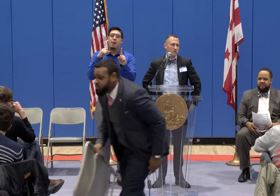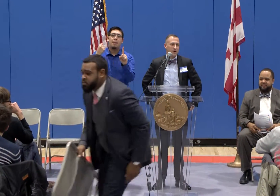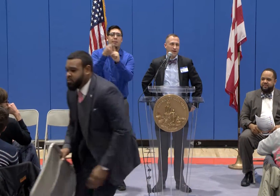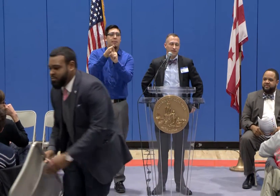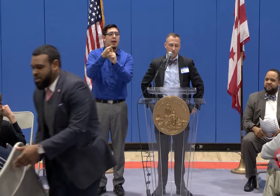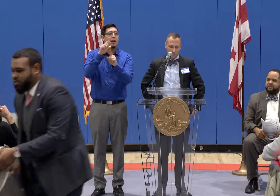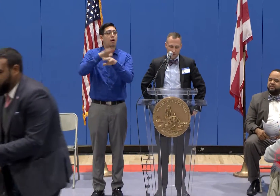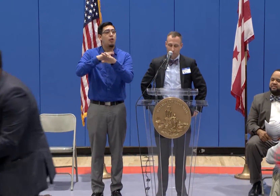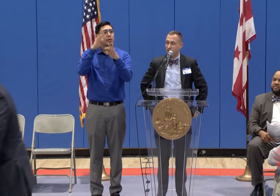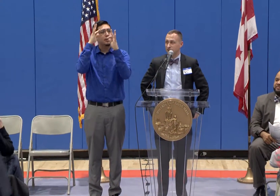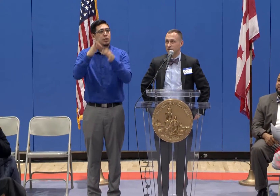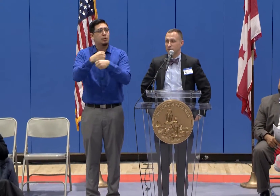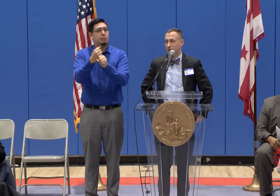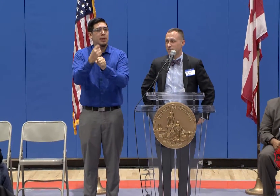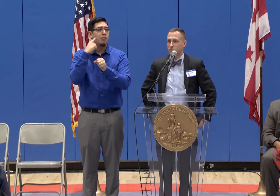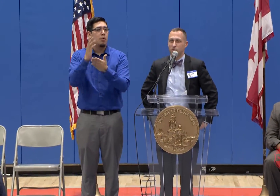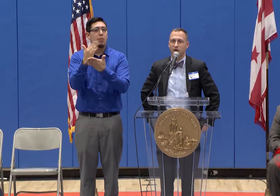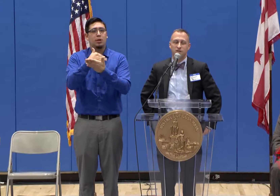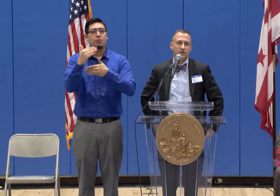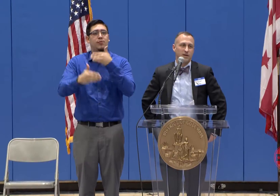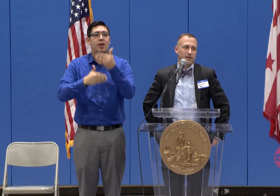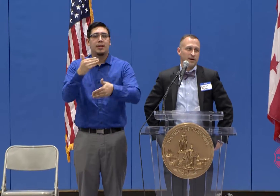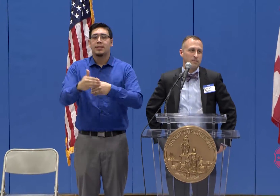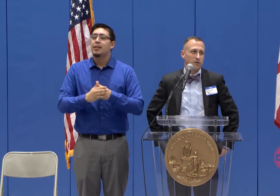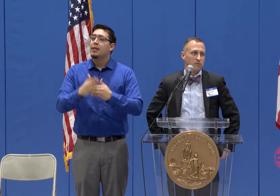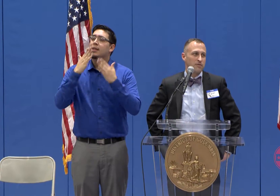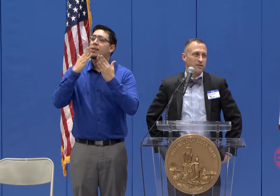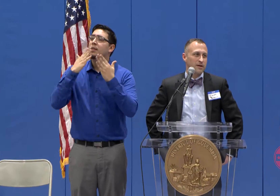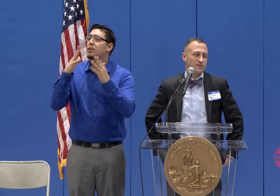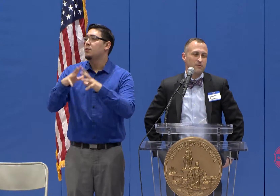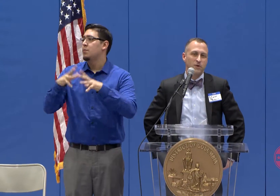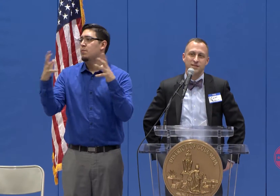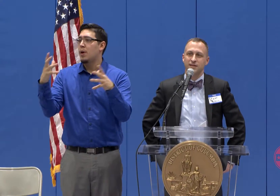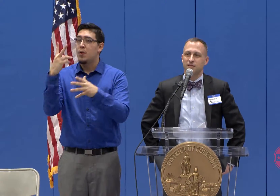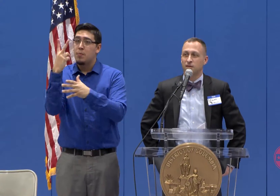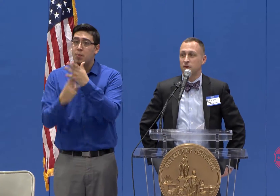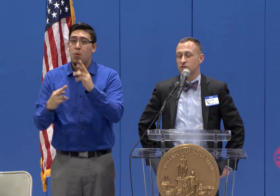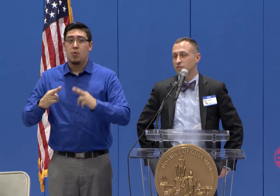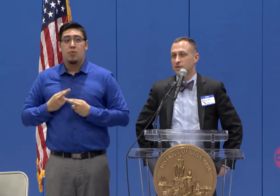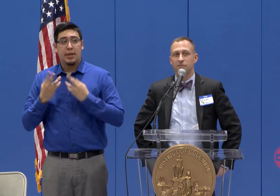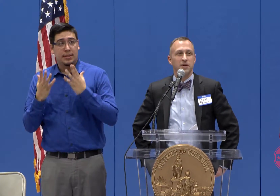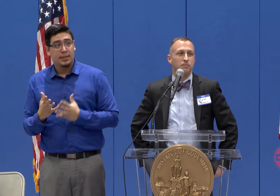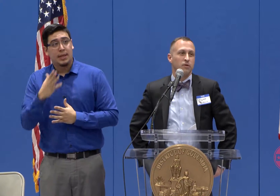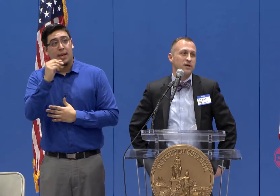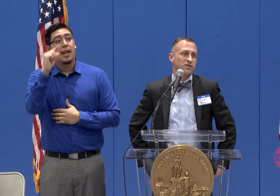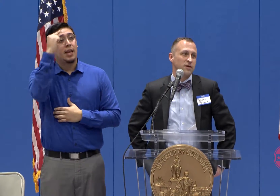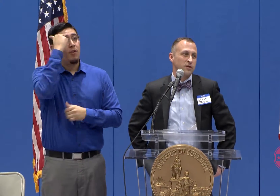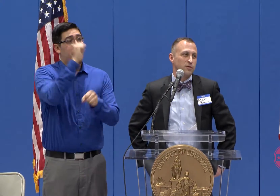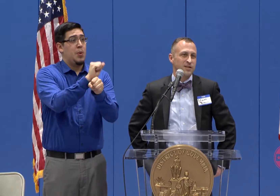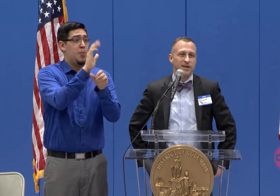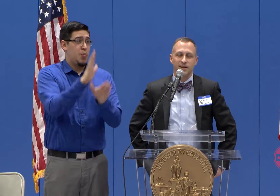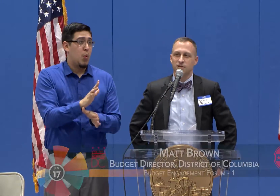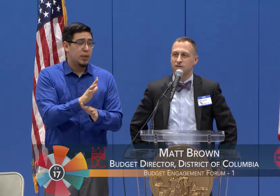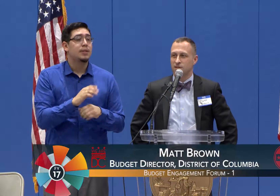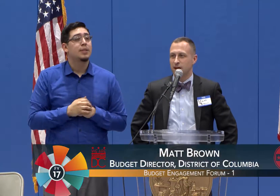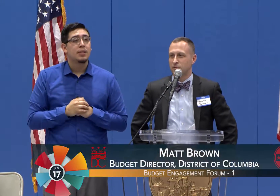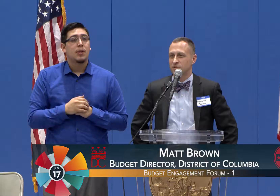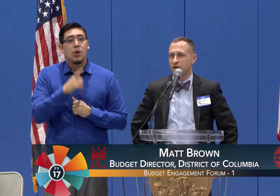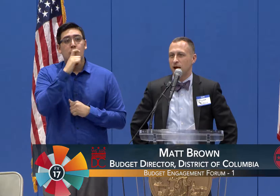THAT ARE MADE THROUGH THE BUDGET PROCESS. SO THANK YOU SO MUCH BOTH RESIDENTS AND THEN ALSO GOVERNMENT EMPLOYEES WHO ARE SITTING AT EACH OF THE TABLES